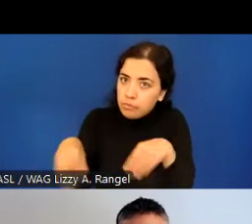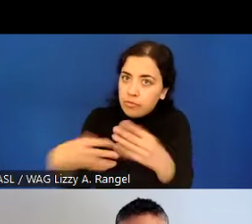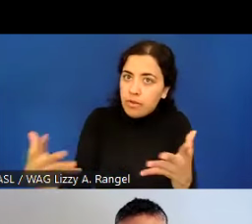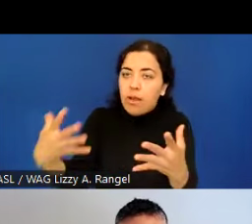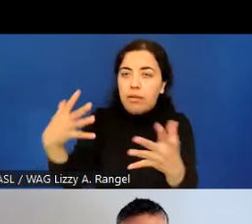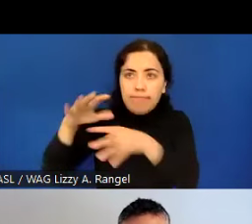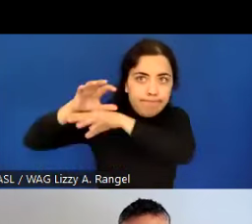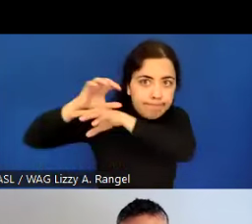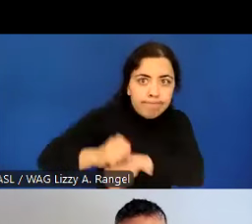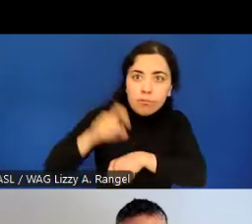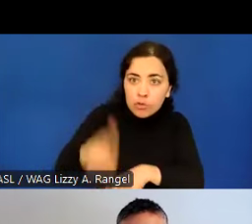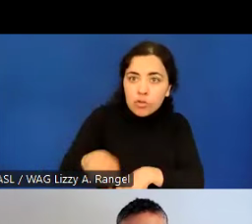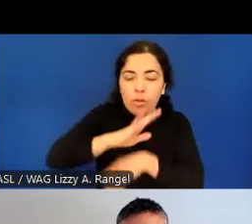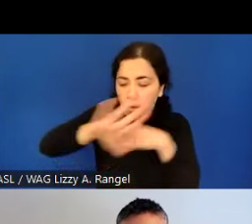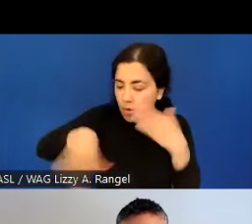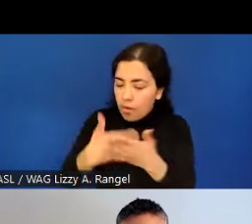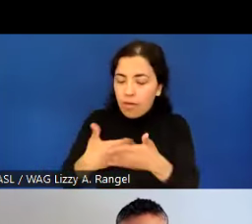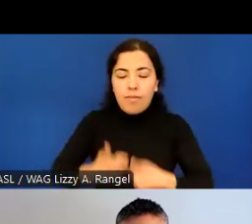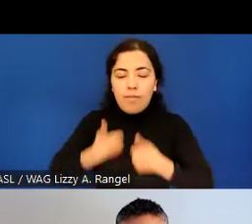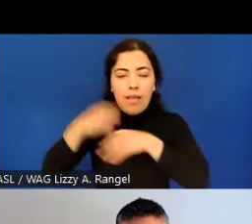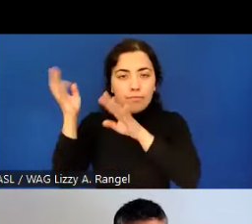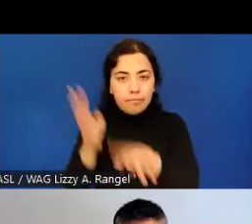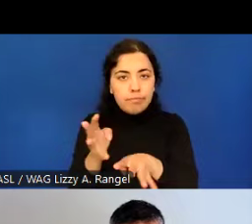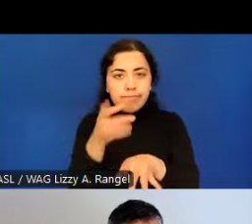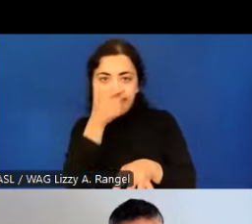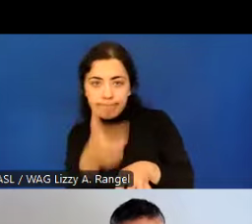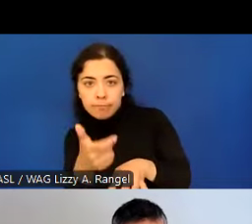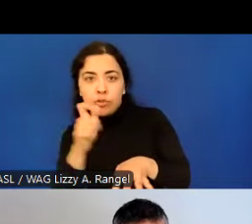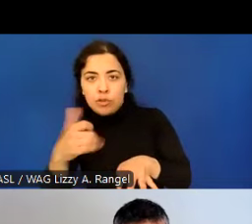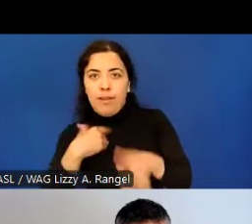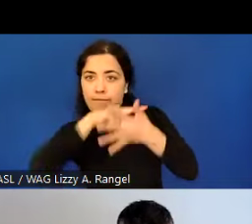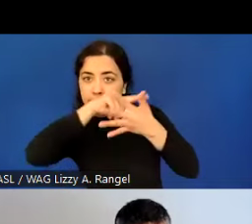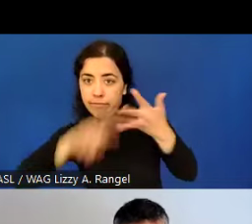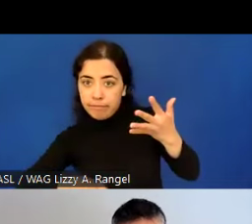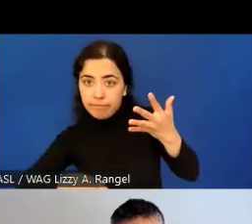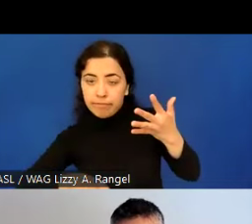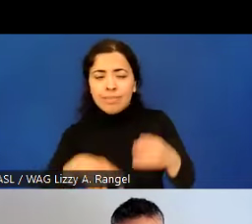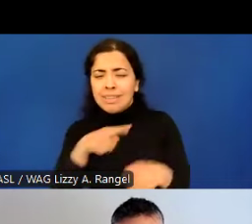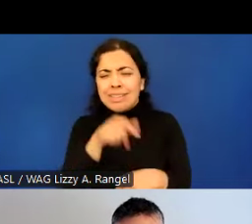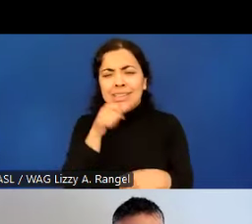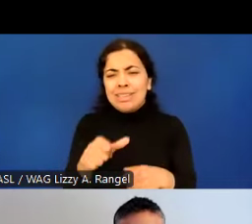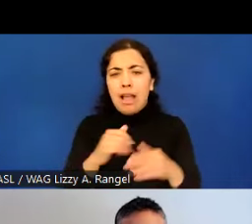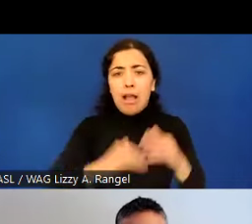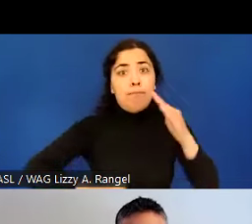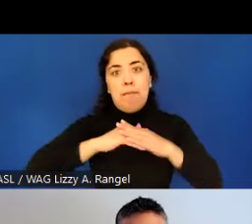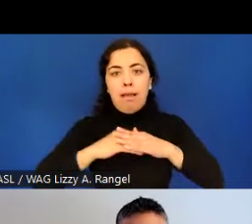every livestream event should have. This is not a comprehensive list, but is a good starting point